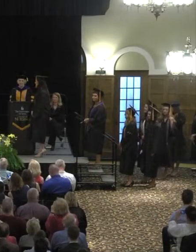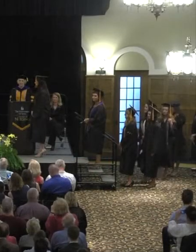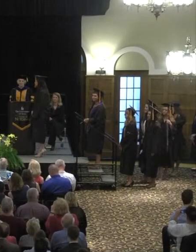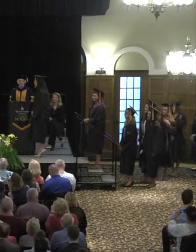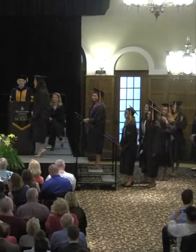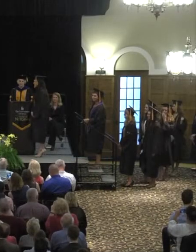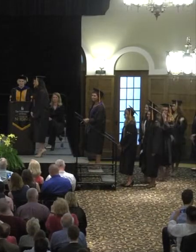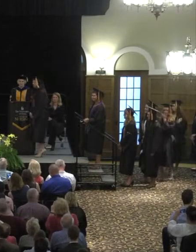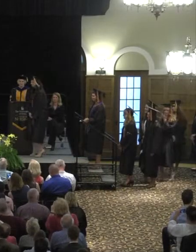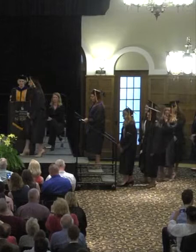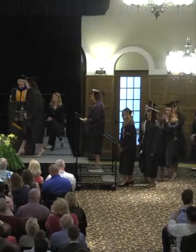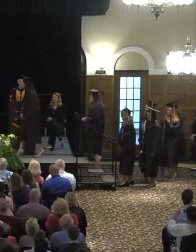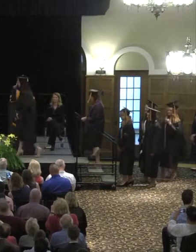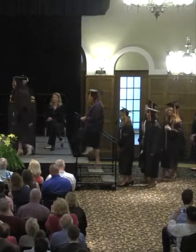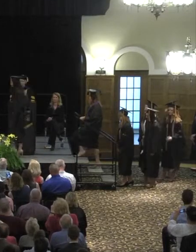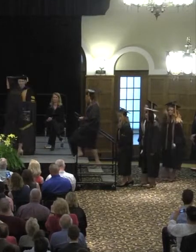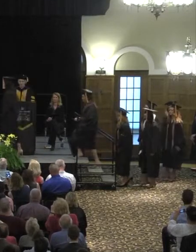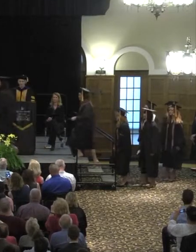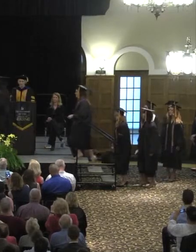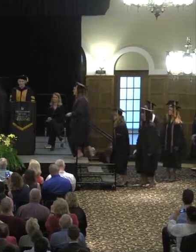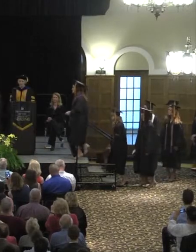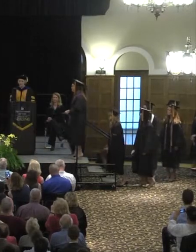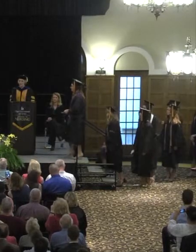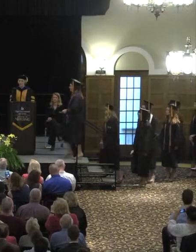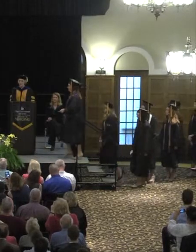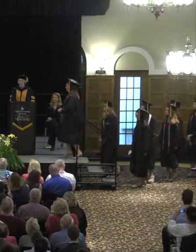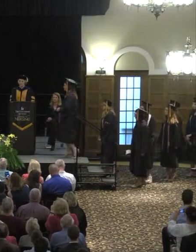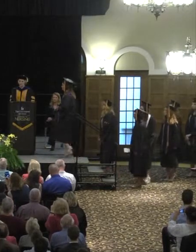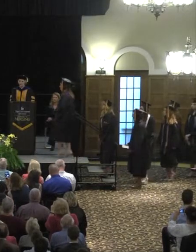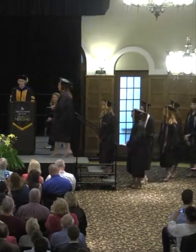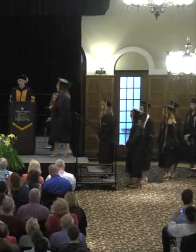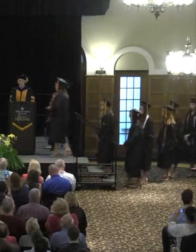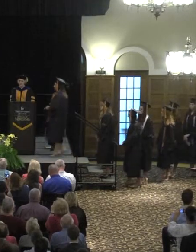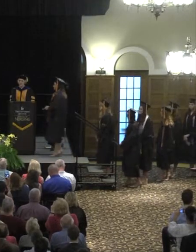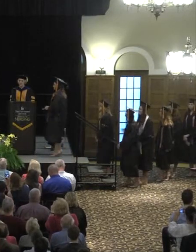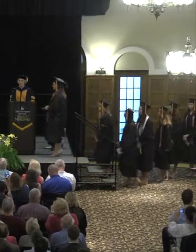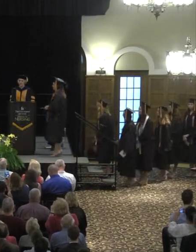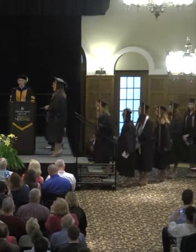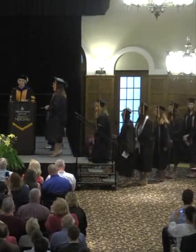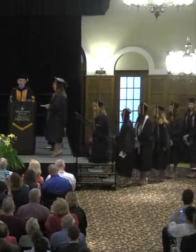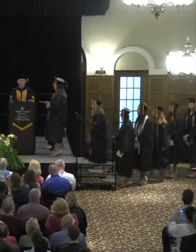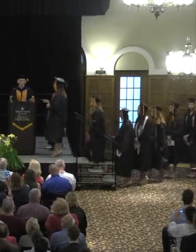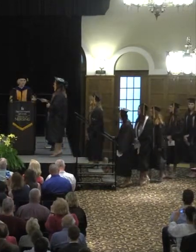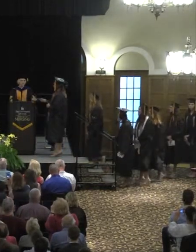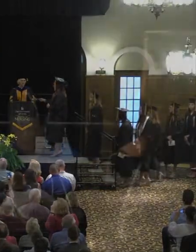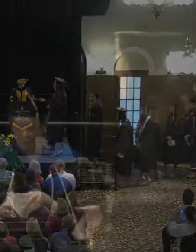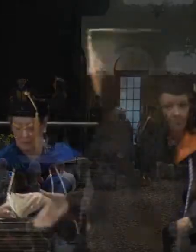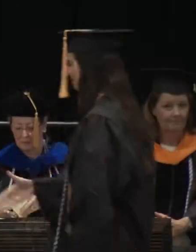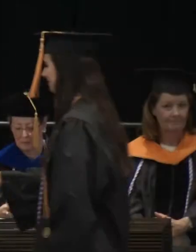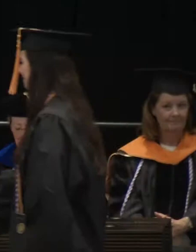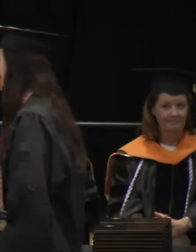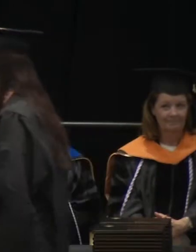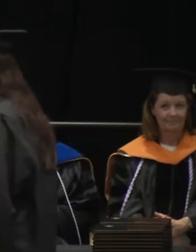Kim Rossi, BSN, Bachelor of Science in Nursing, with Honors.